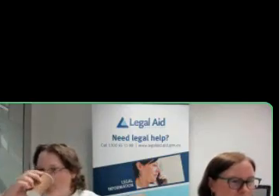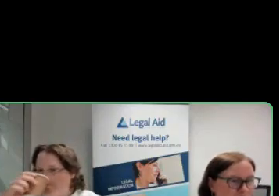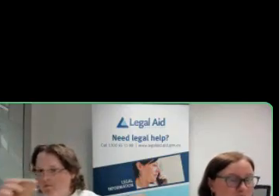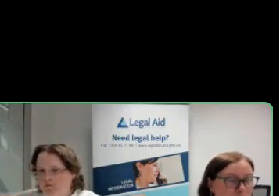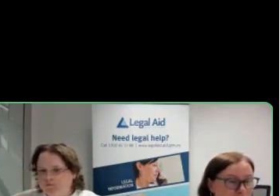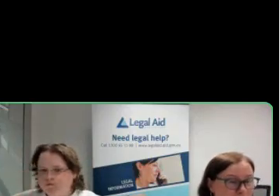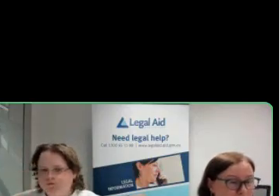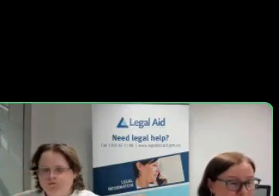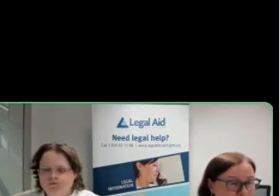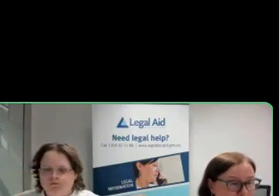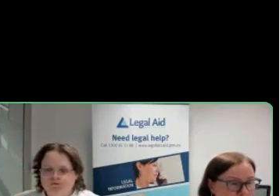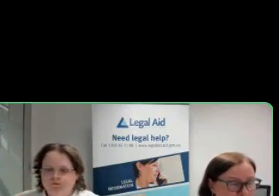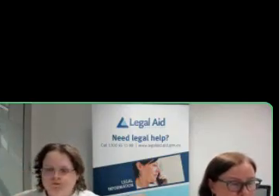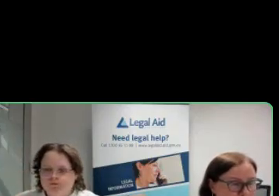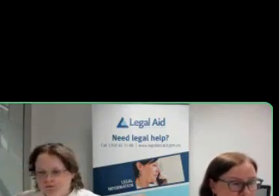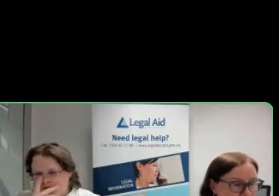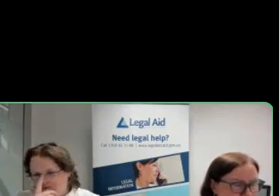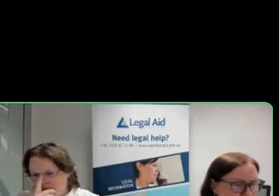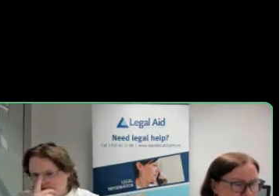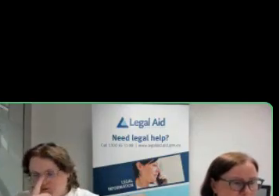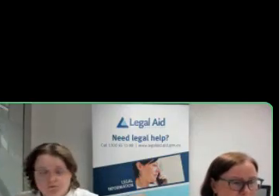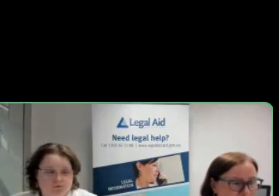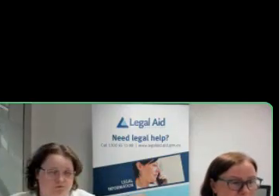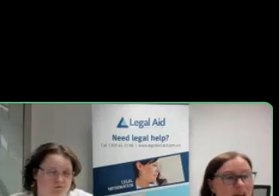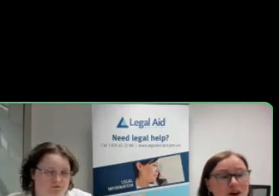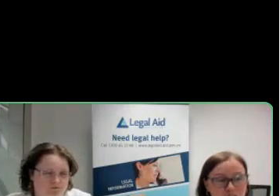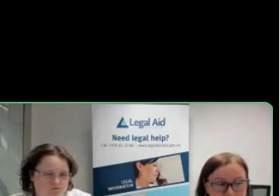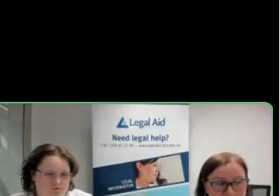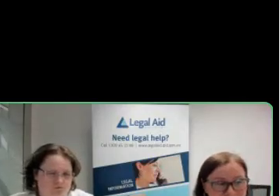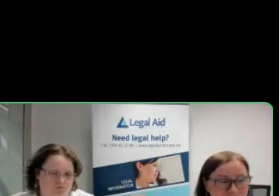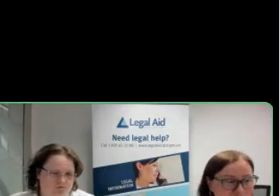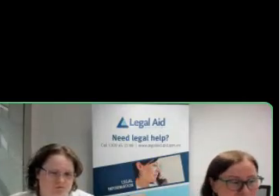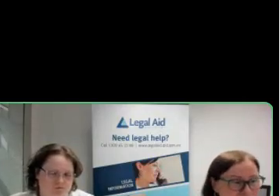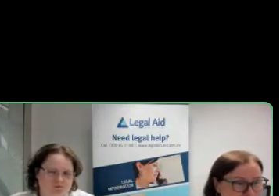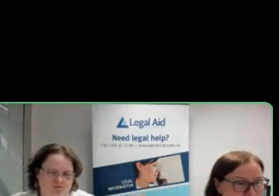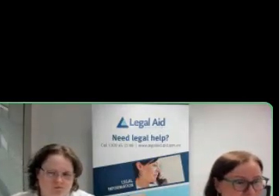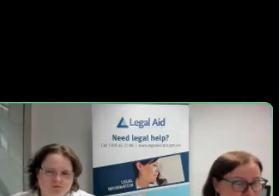line. That's a priority phone line. We answer those calls um quickly in the call queue. So,